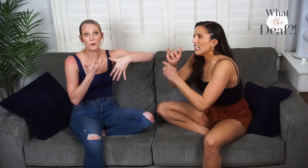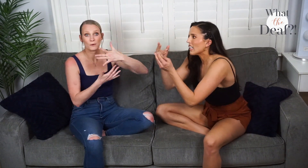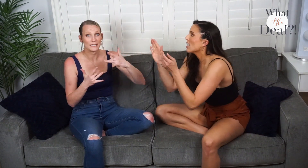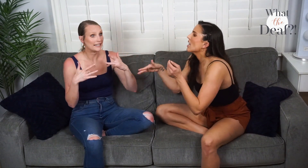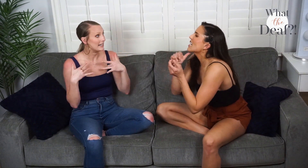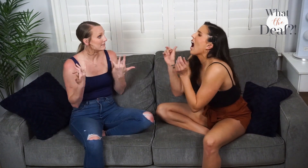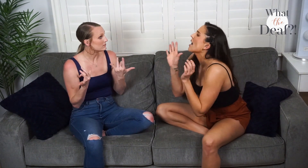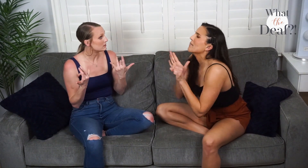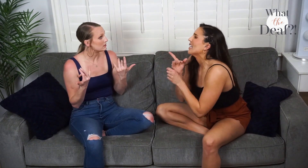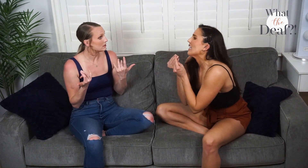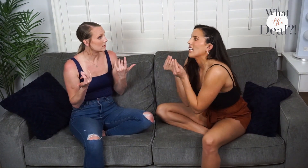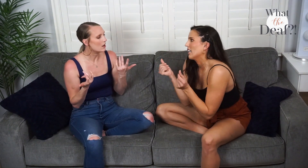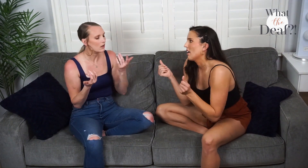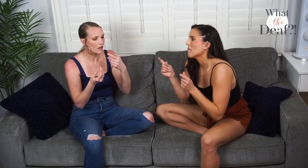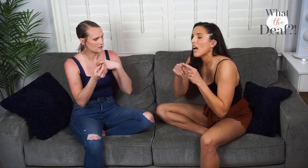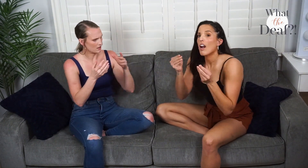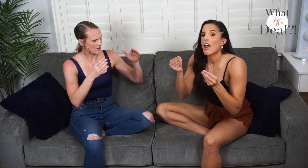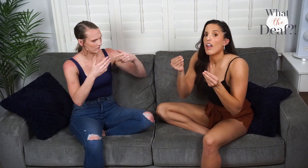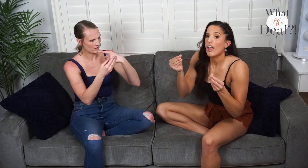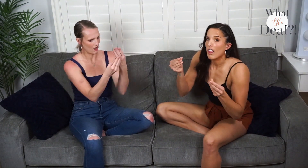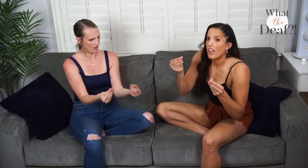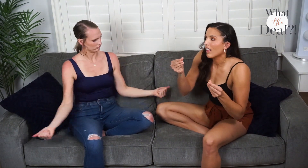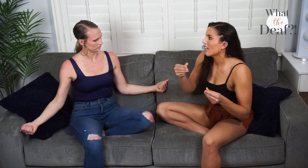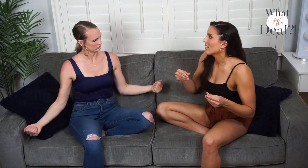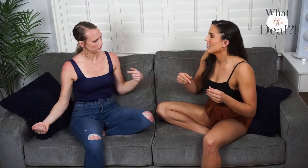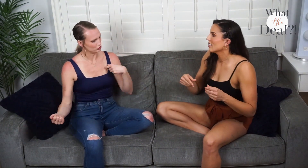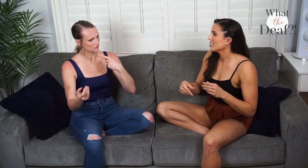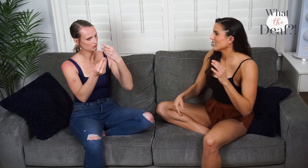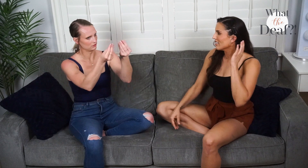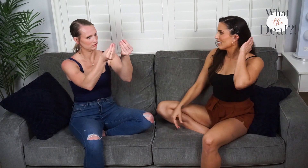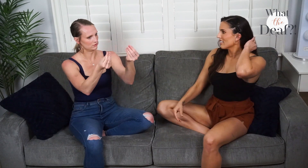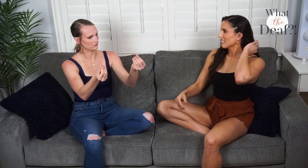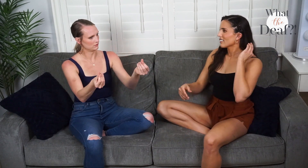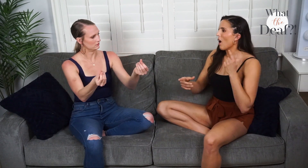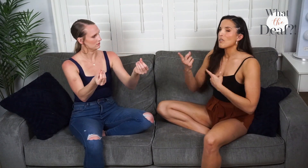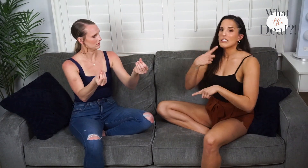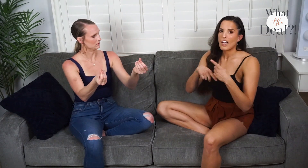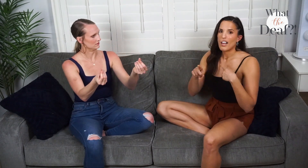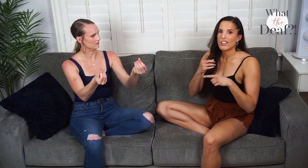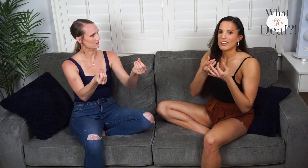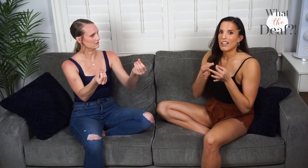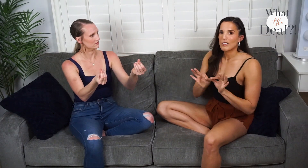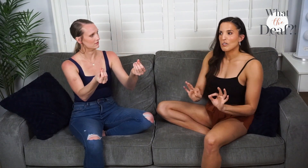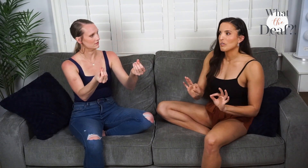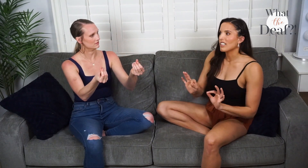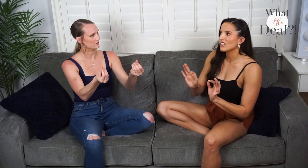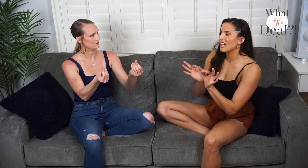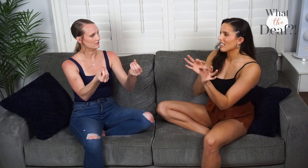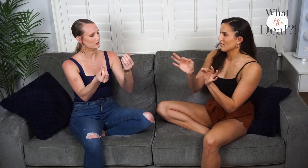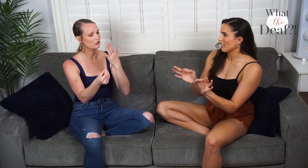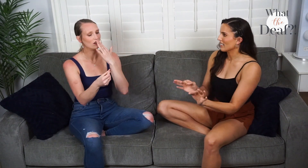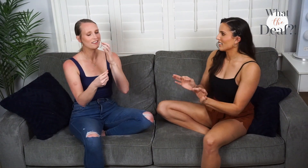No, no, not completely, it's not completely gone. I didn't say completely gone. I said it was going away. Oh yeah, sign language explanation.